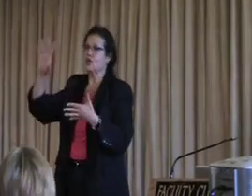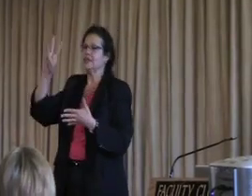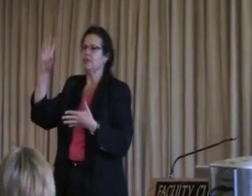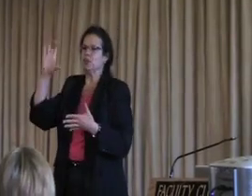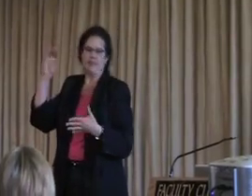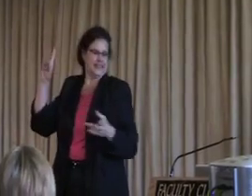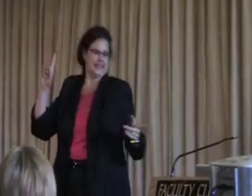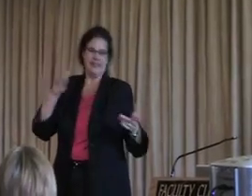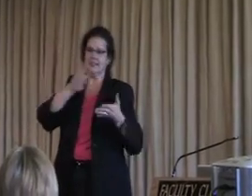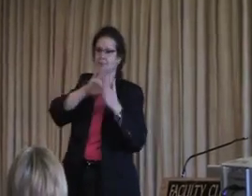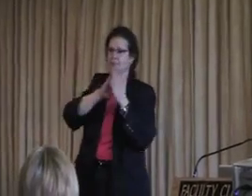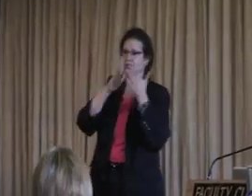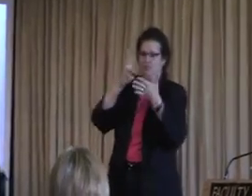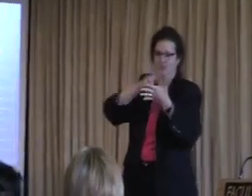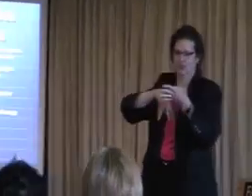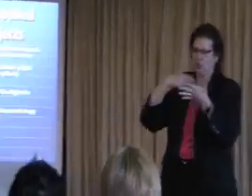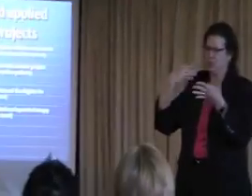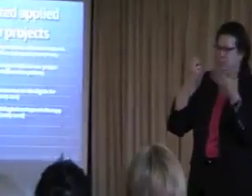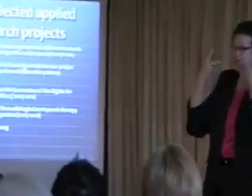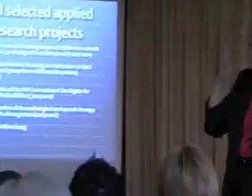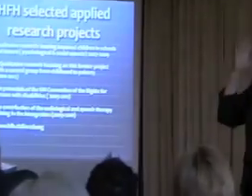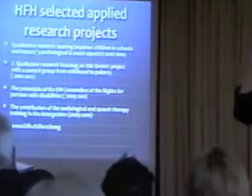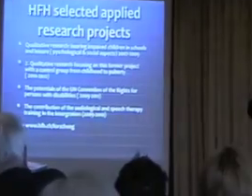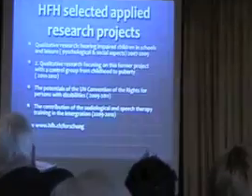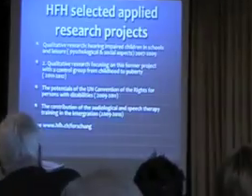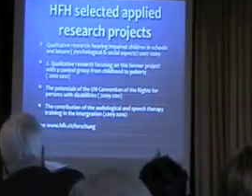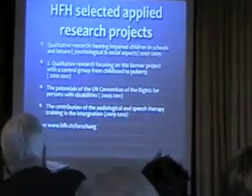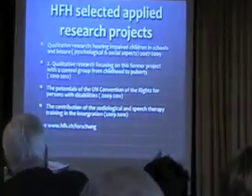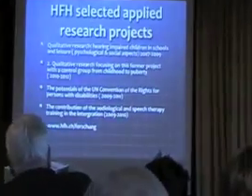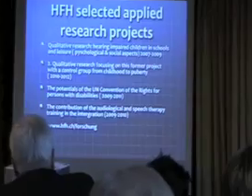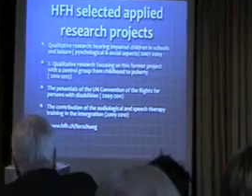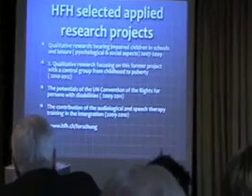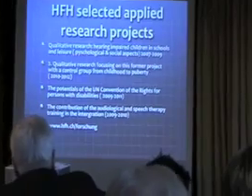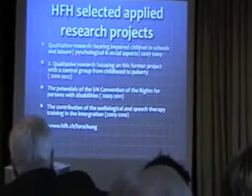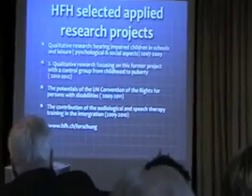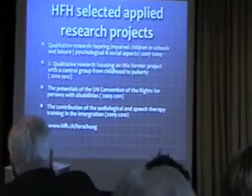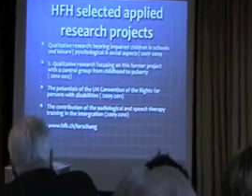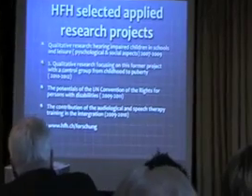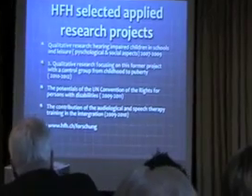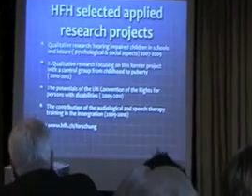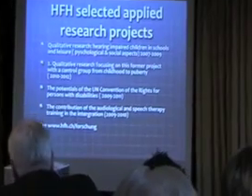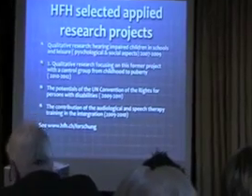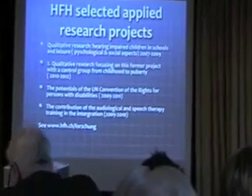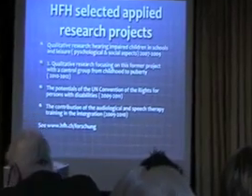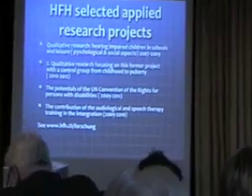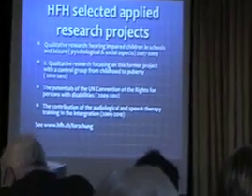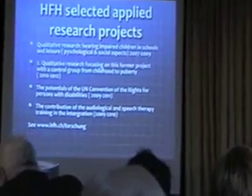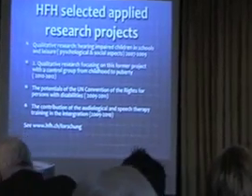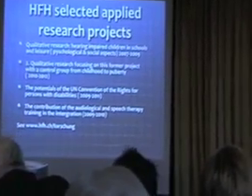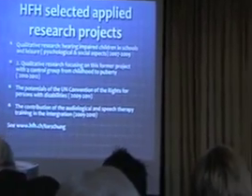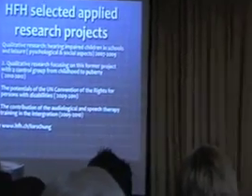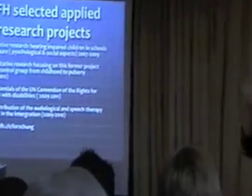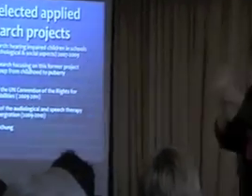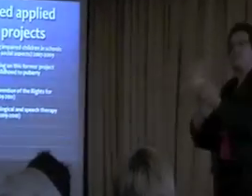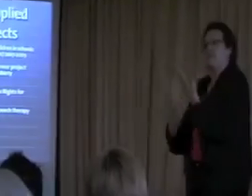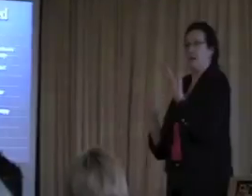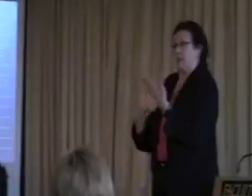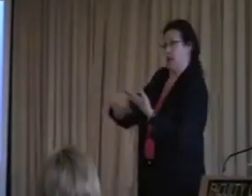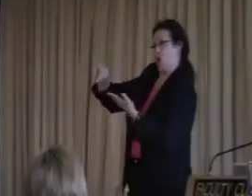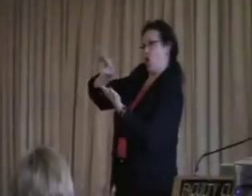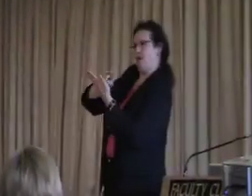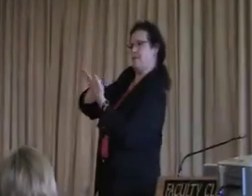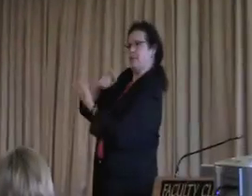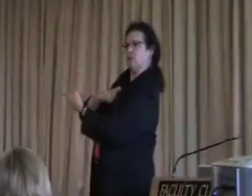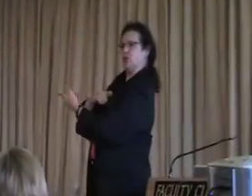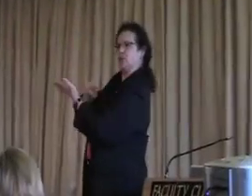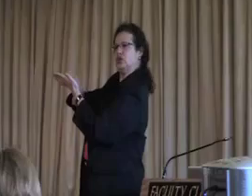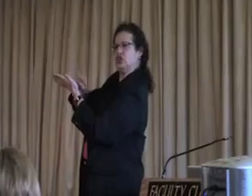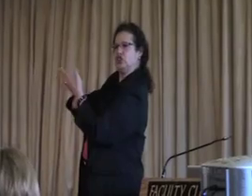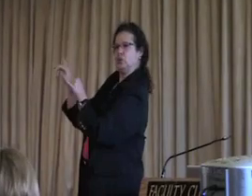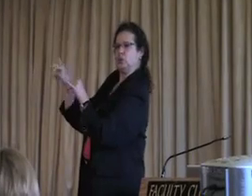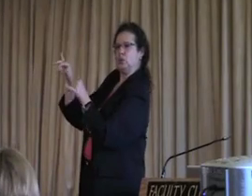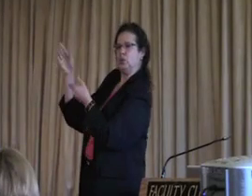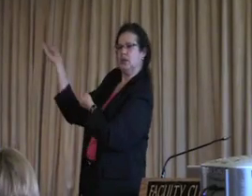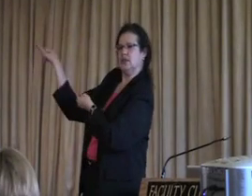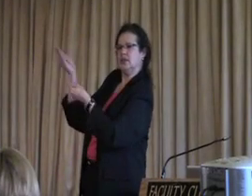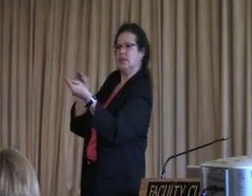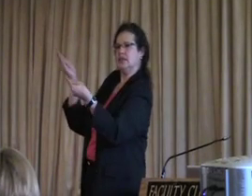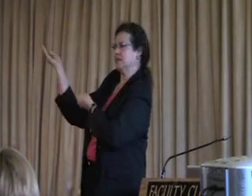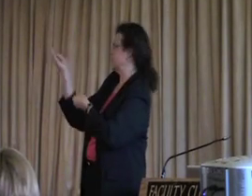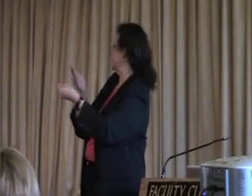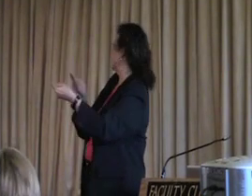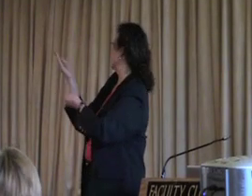through the monograph for WCCSD, I saw many applications, many links, things that I could